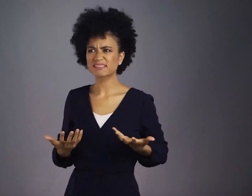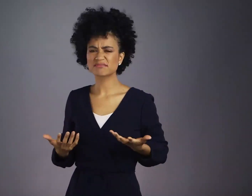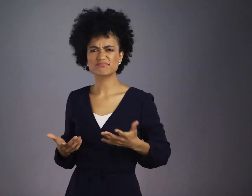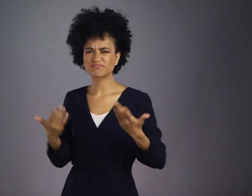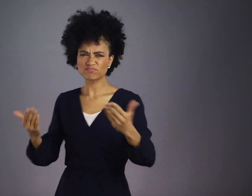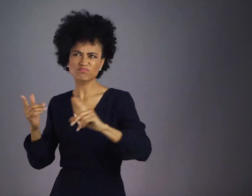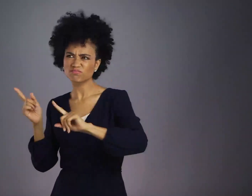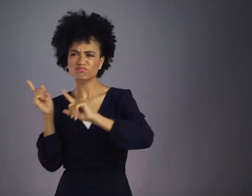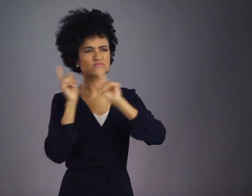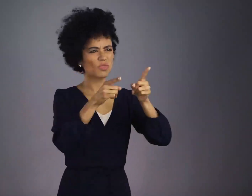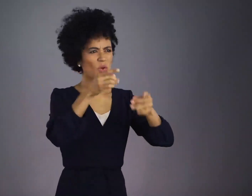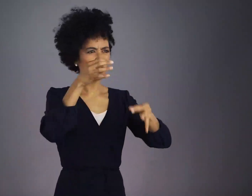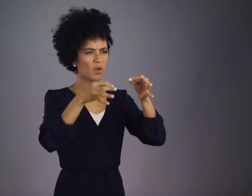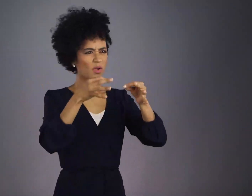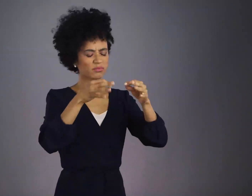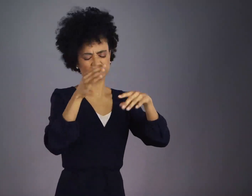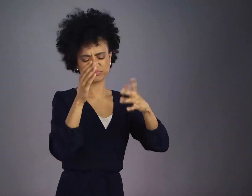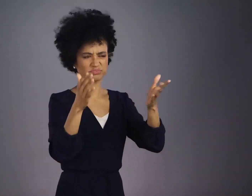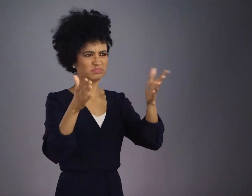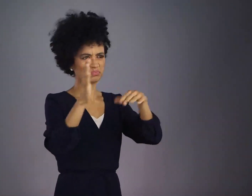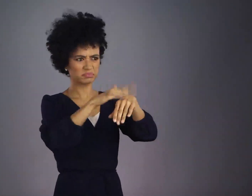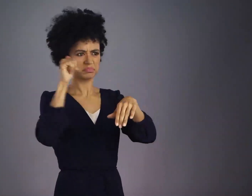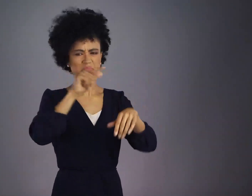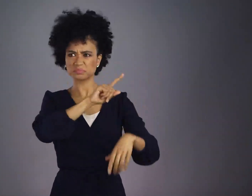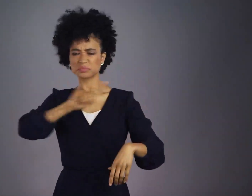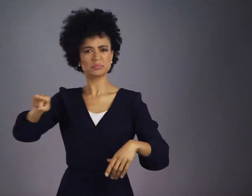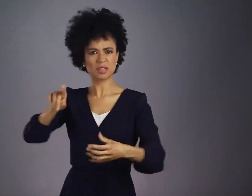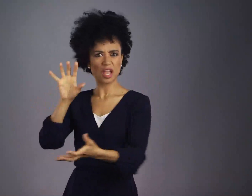She went to court and got an order for his arrest.